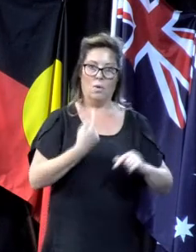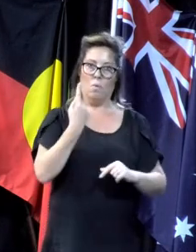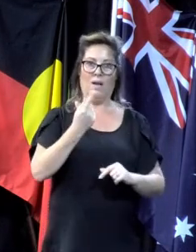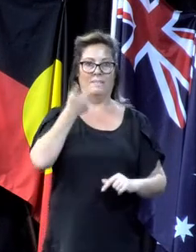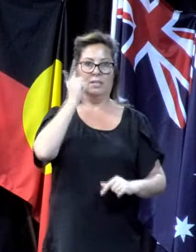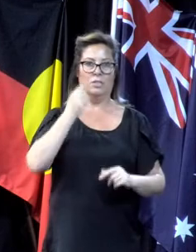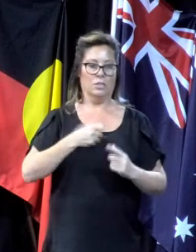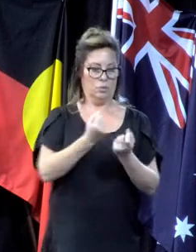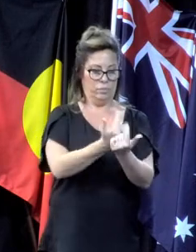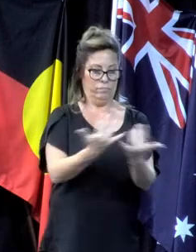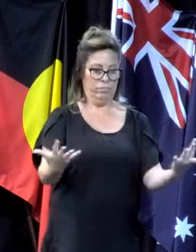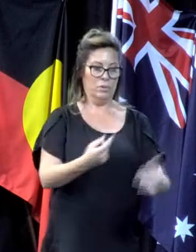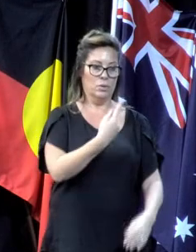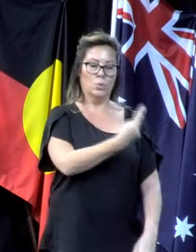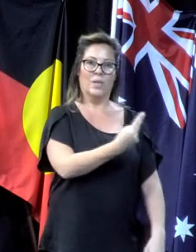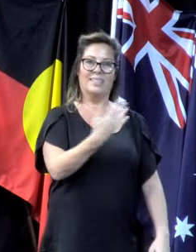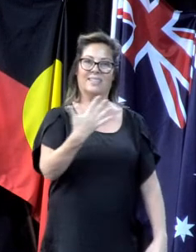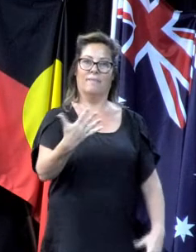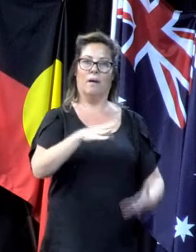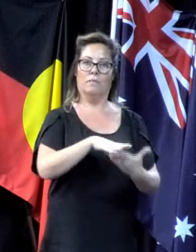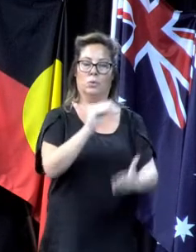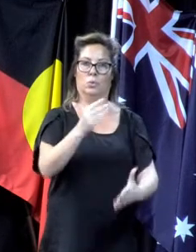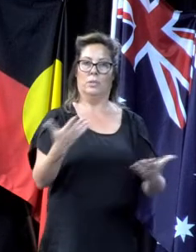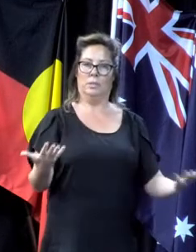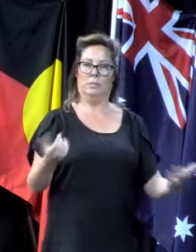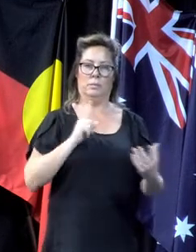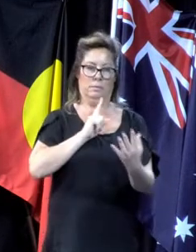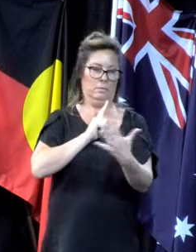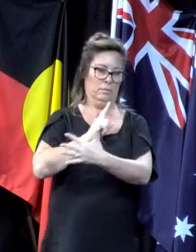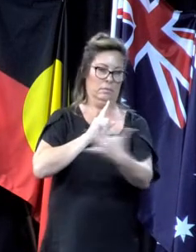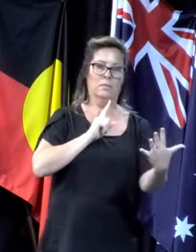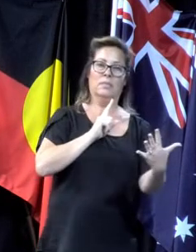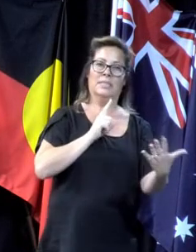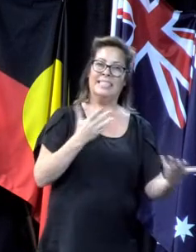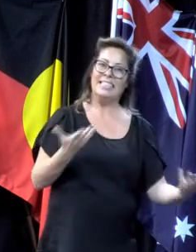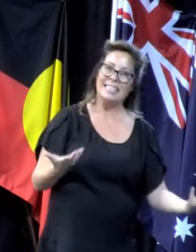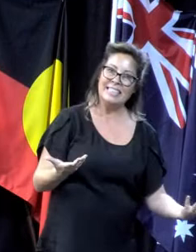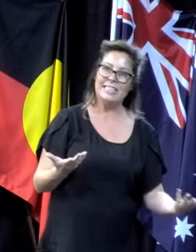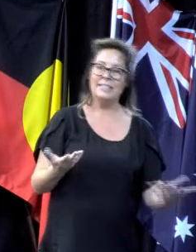I suspect the next point you raised in your statement is linked in part, that